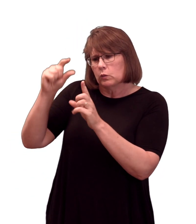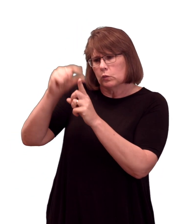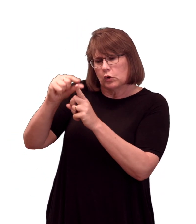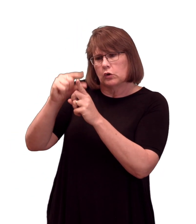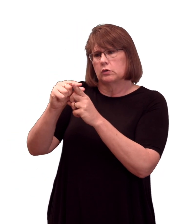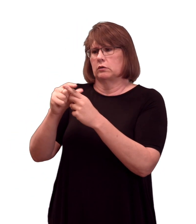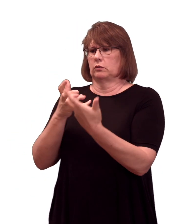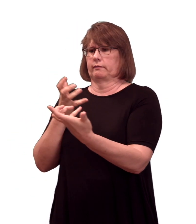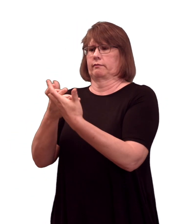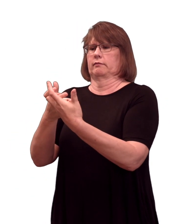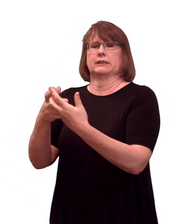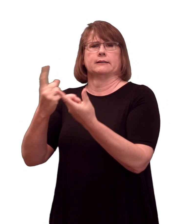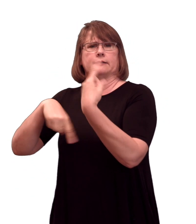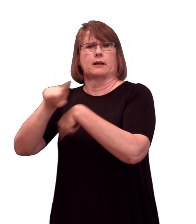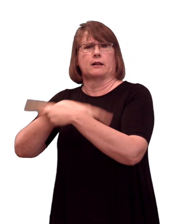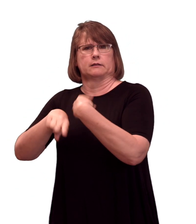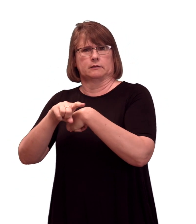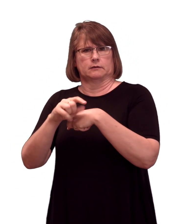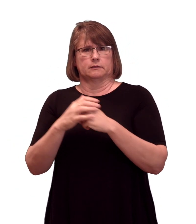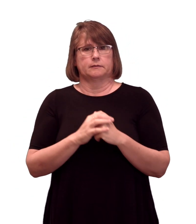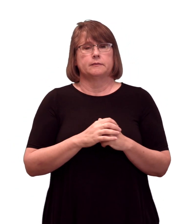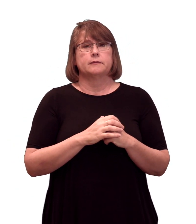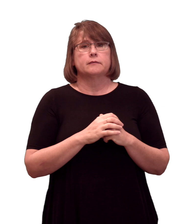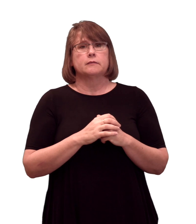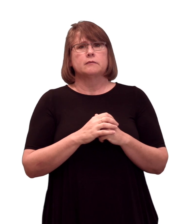or written words matched with signs.